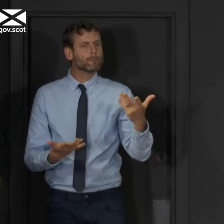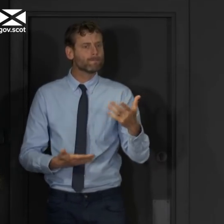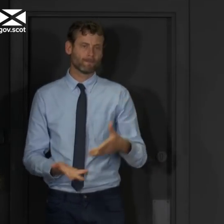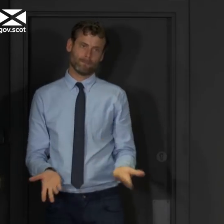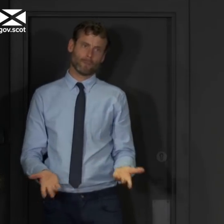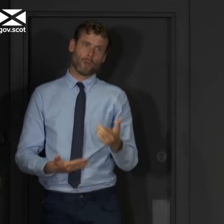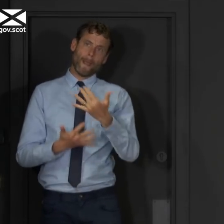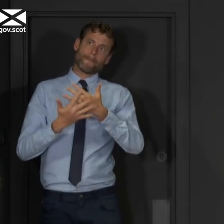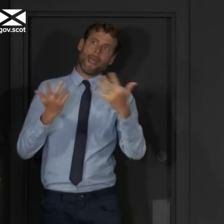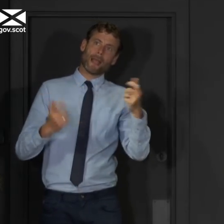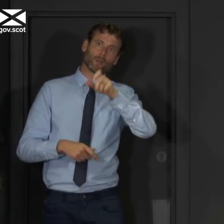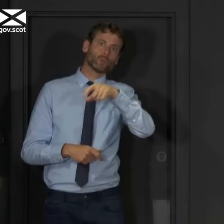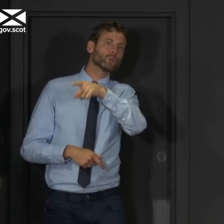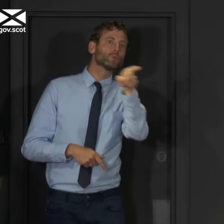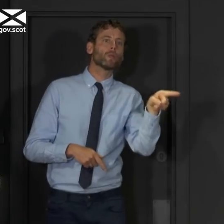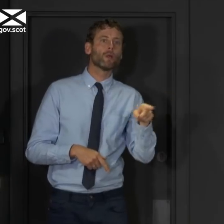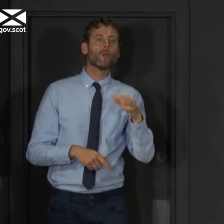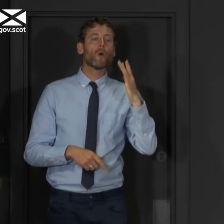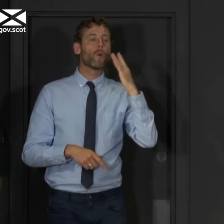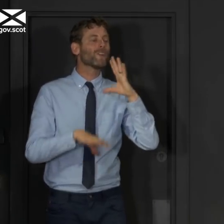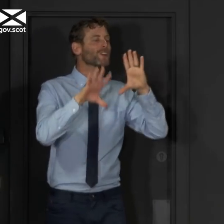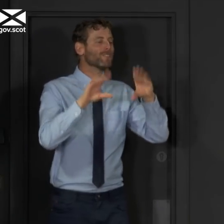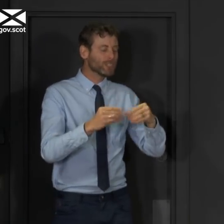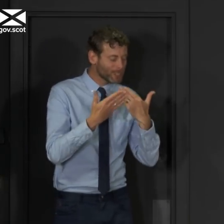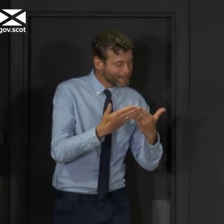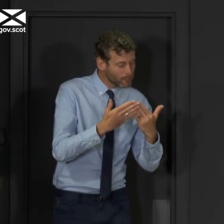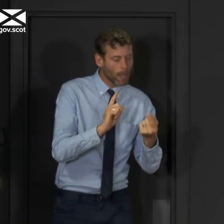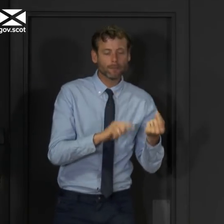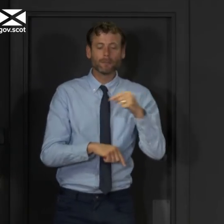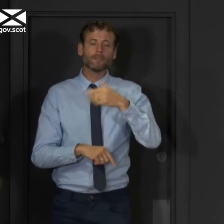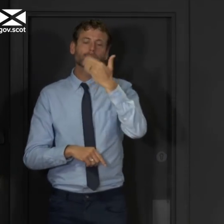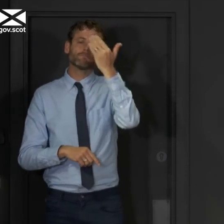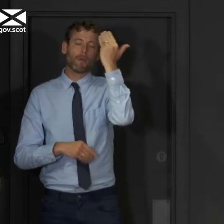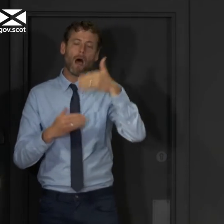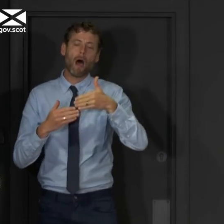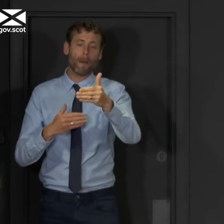from seasonal or part-time jobs - especially over the summer months - and that the economic